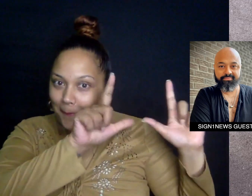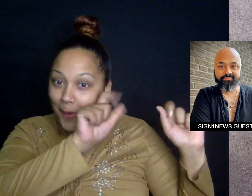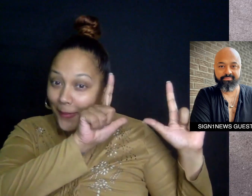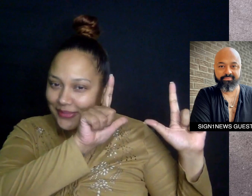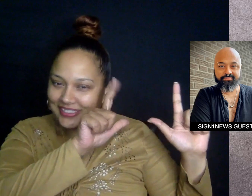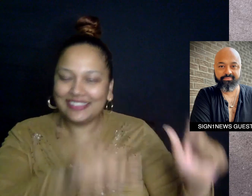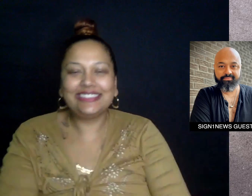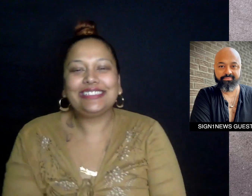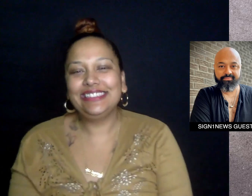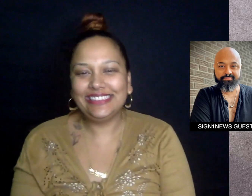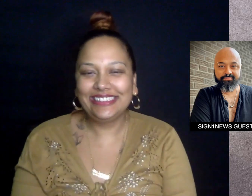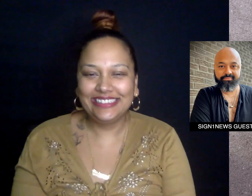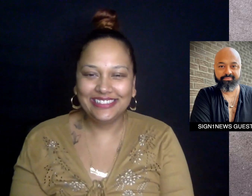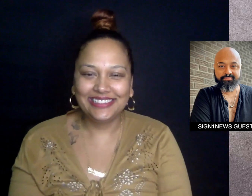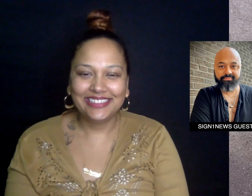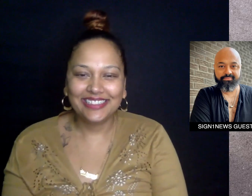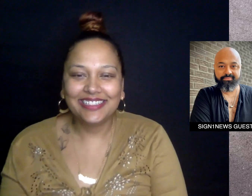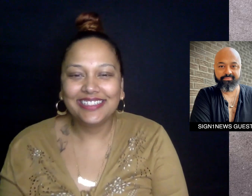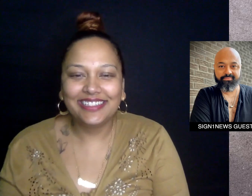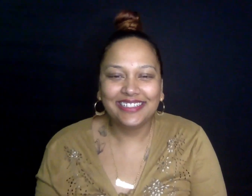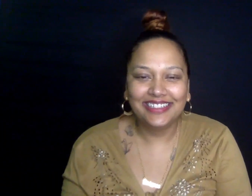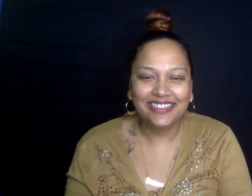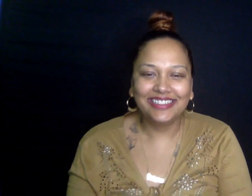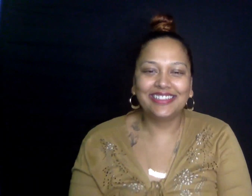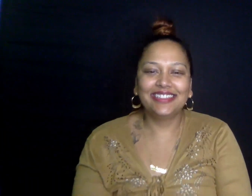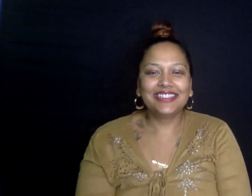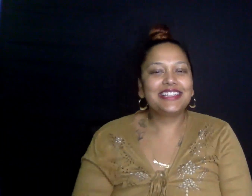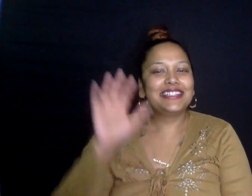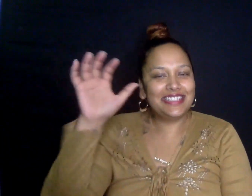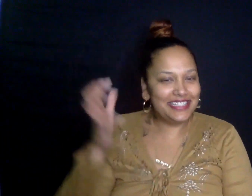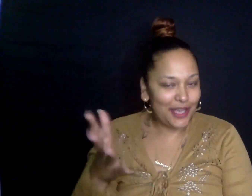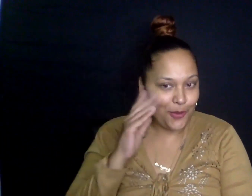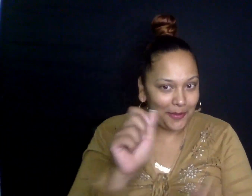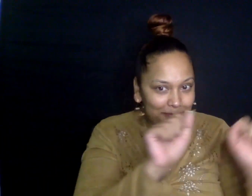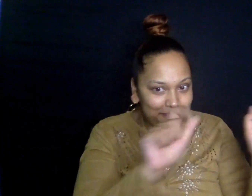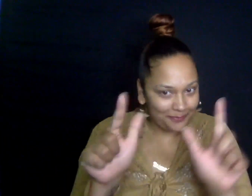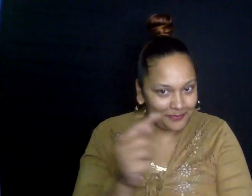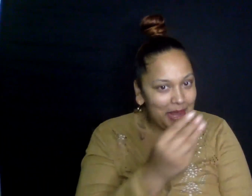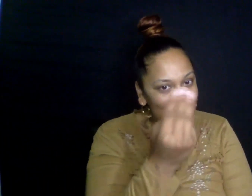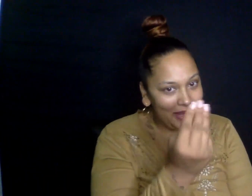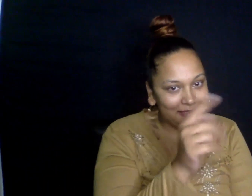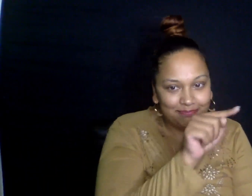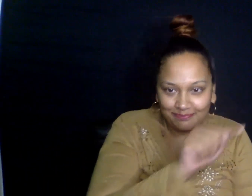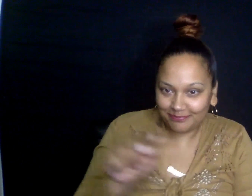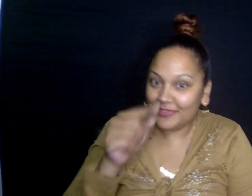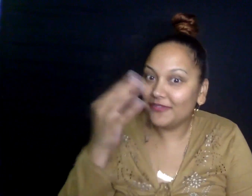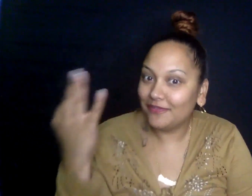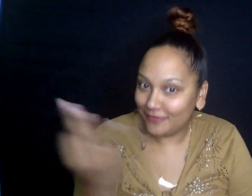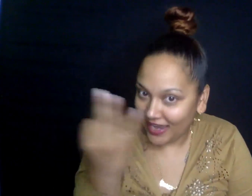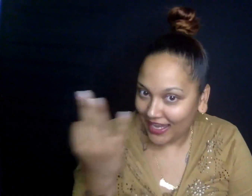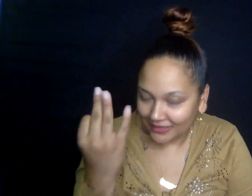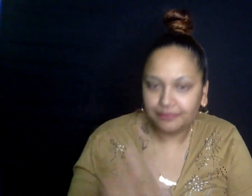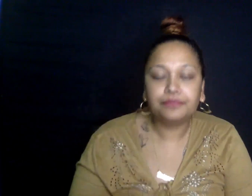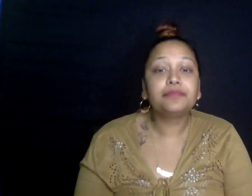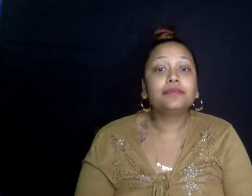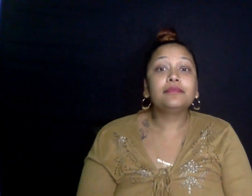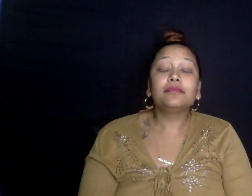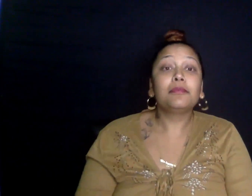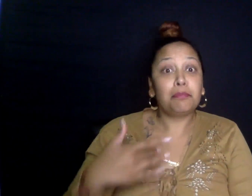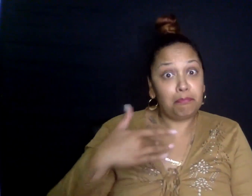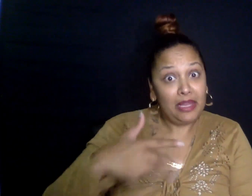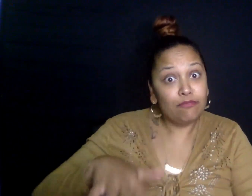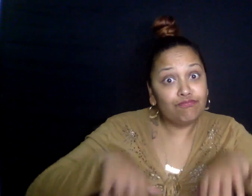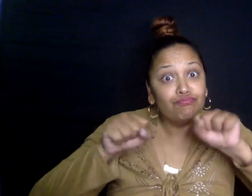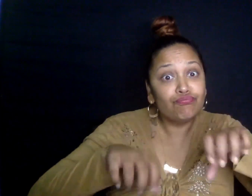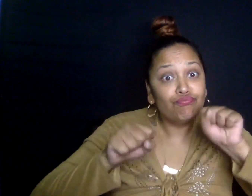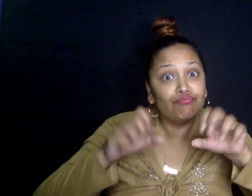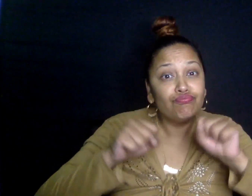we look forward to seeing you on air again Sign1News will be broadcasting updates Monday